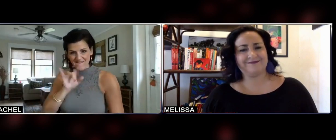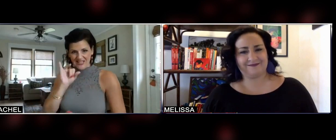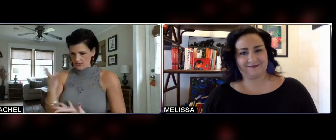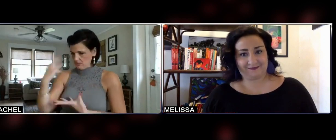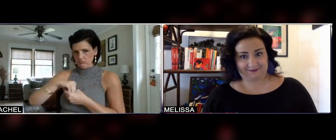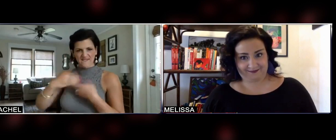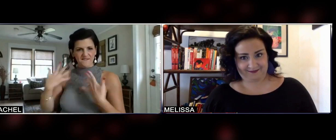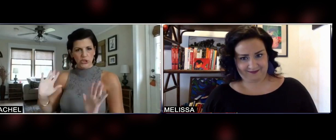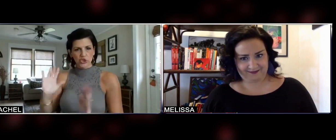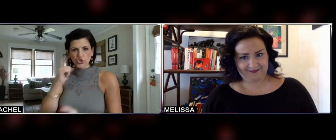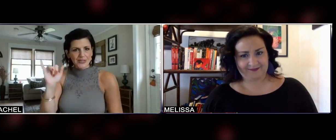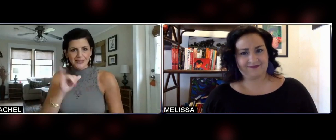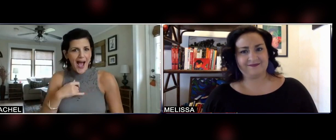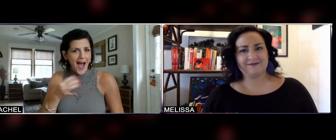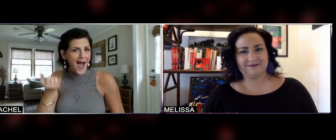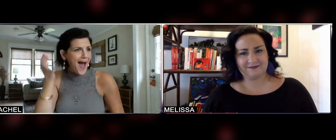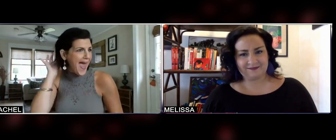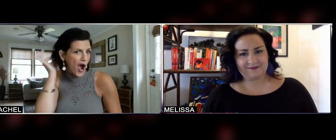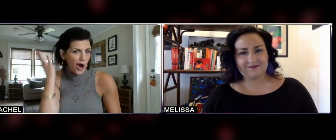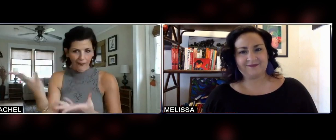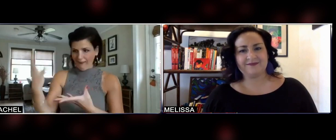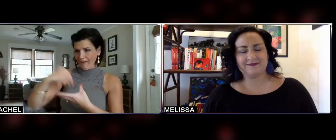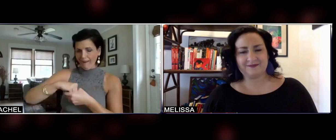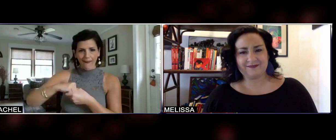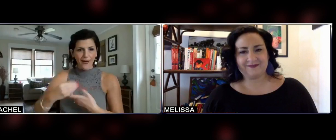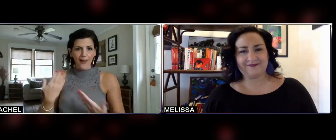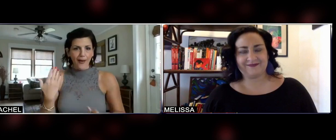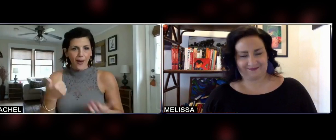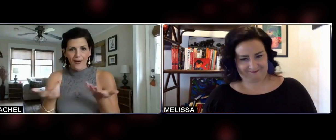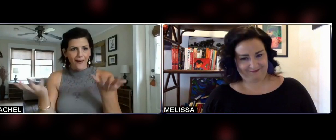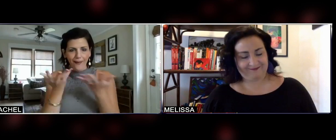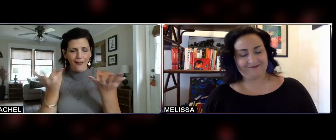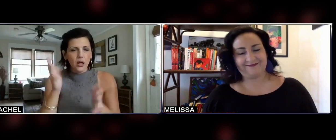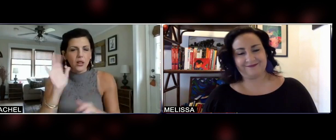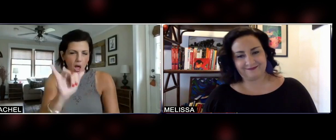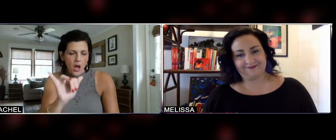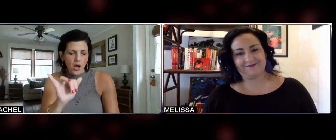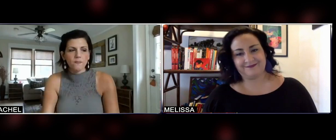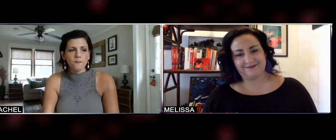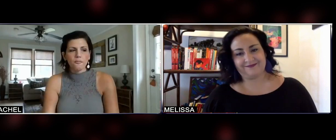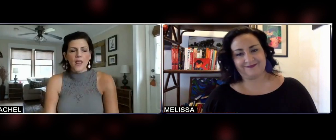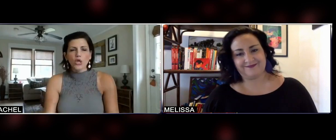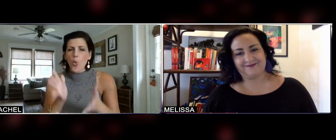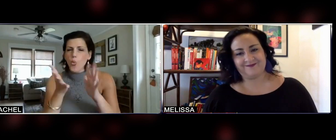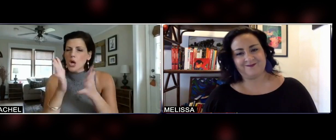Deafness is a part of me as much as my hair is a part of me.